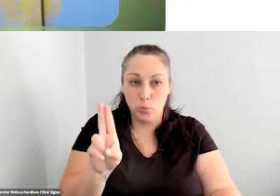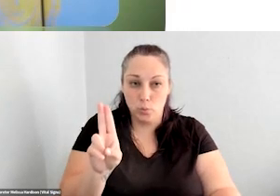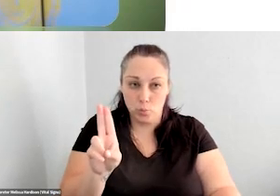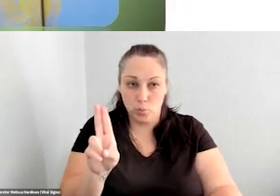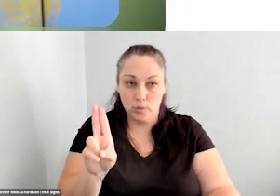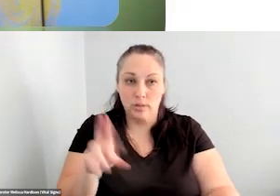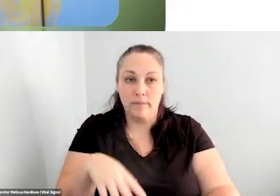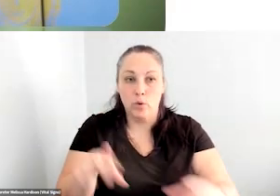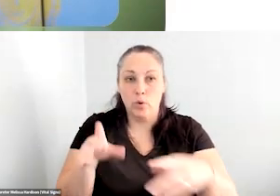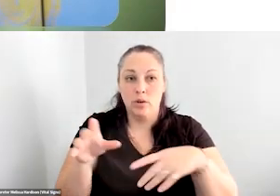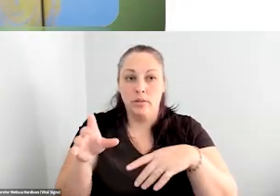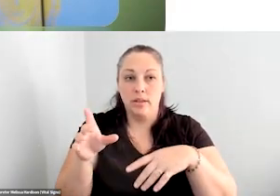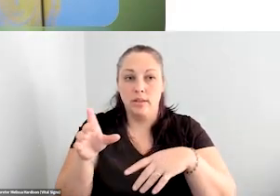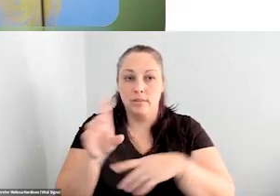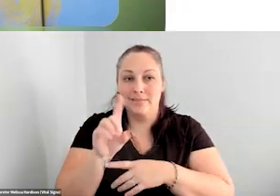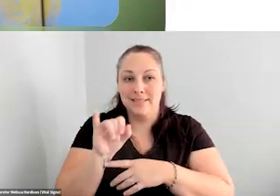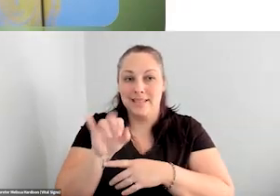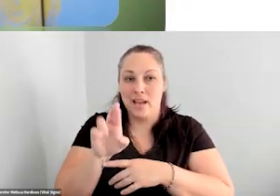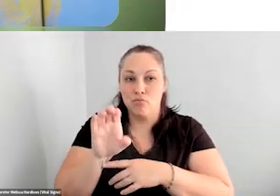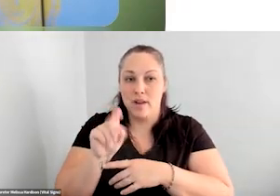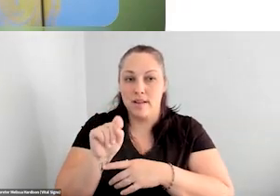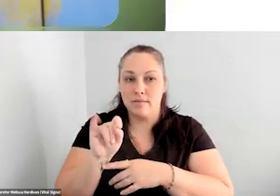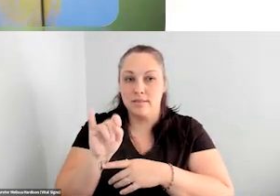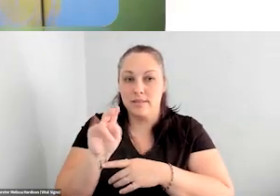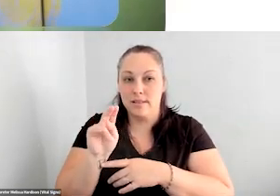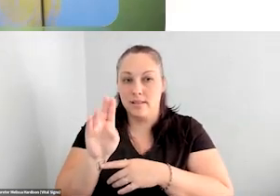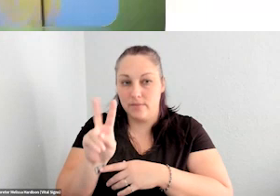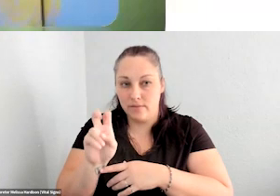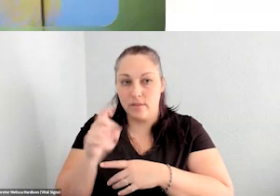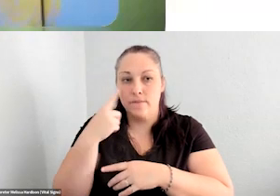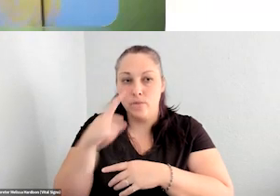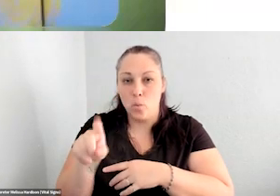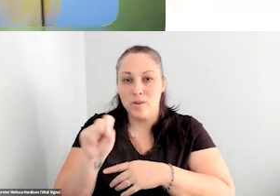Our programs aim to enhance the preparation, increase the participation,